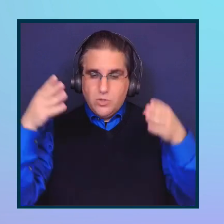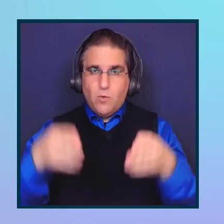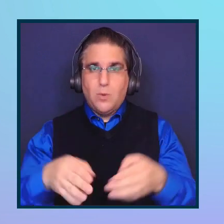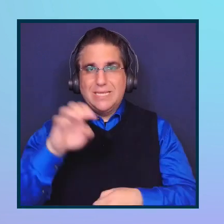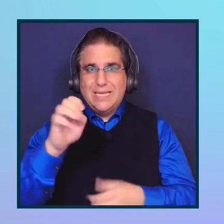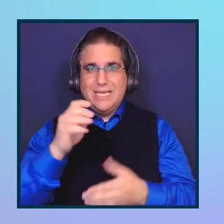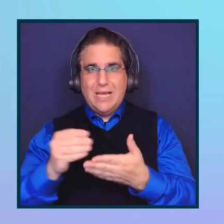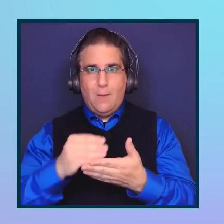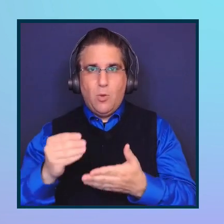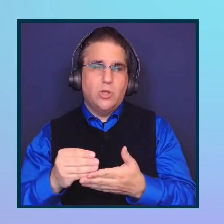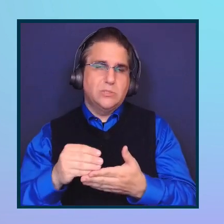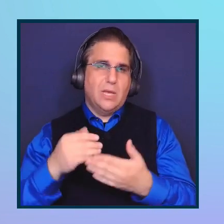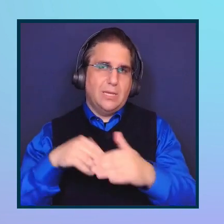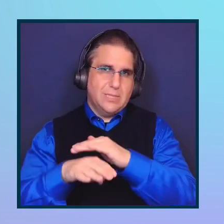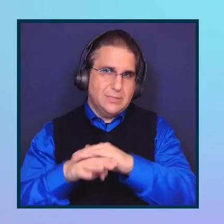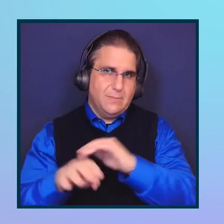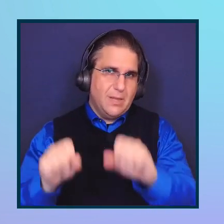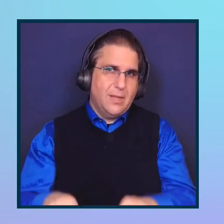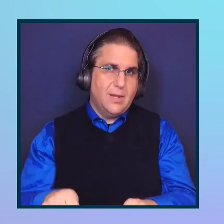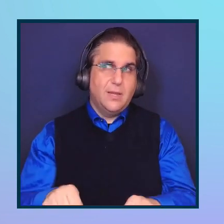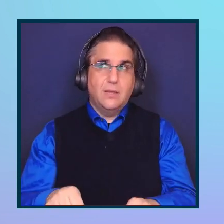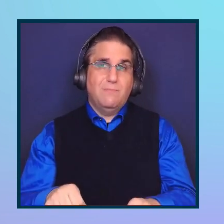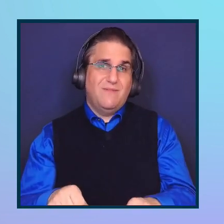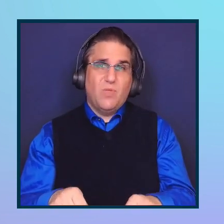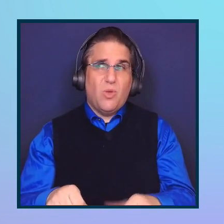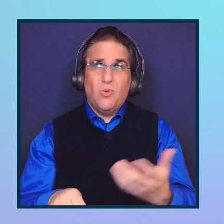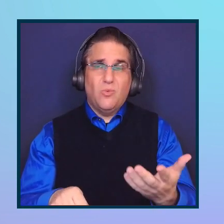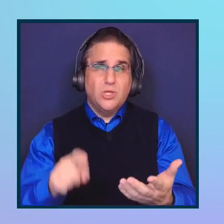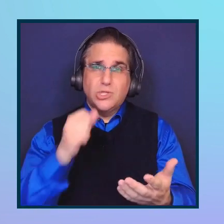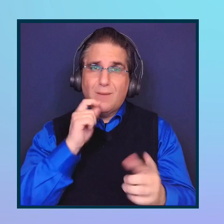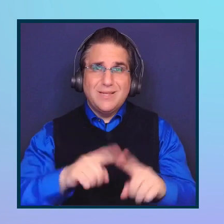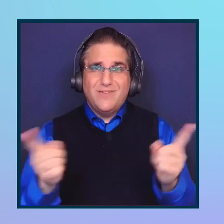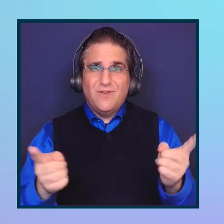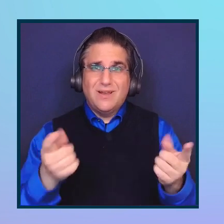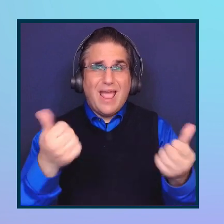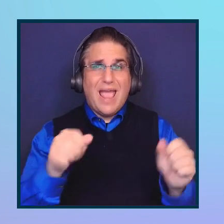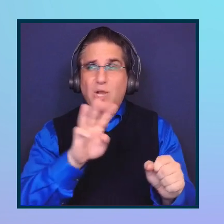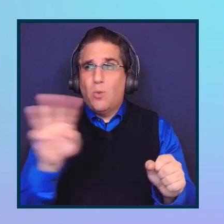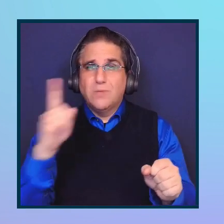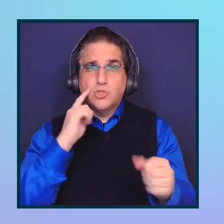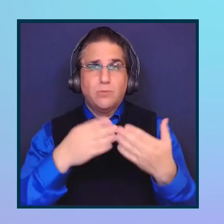even though it shouldn't be different, right? Like a website is a website. It should be accessible regardless of whether it's an